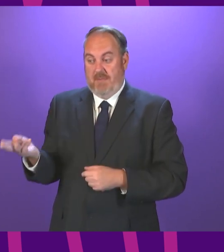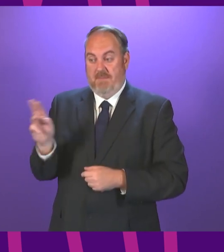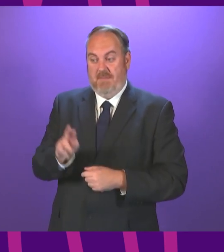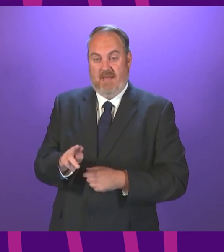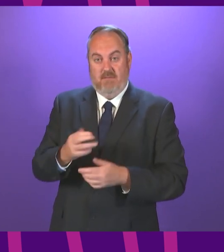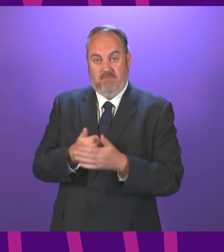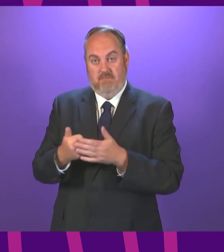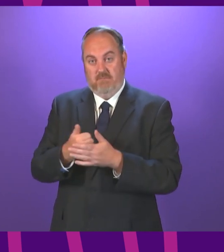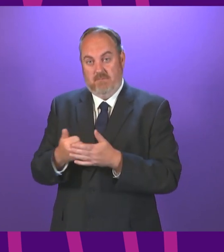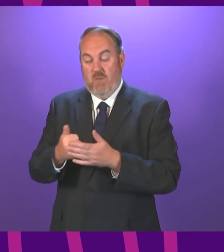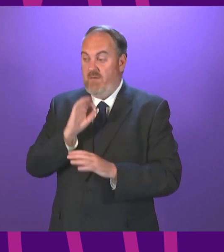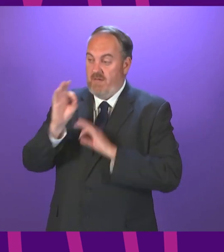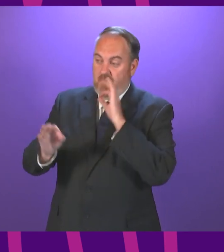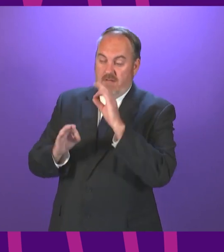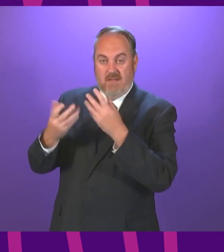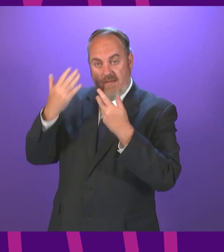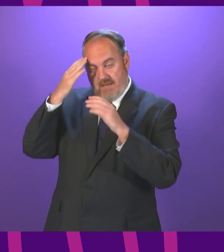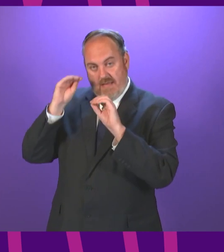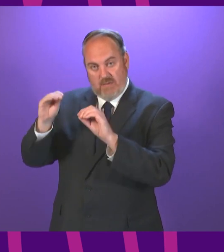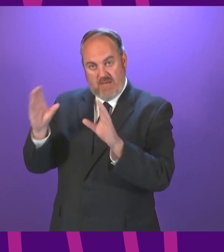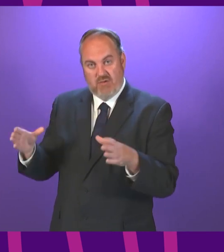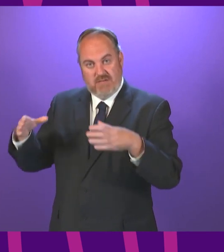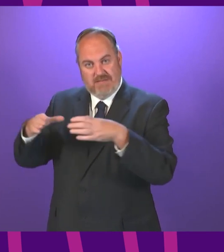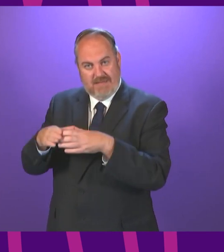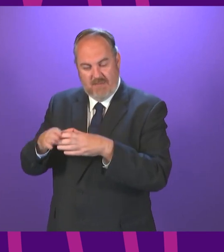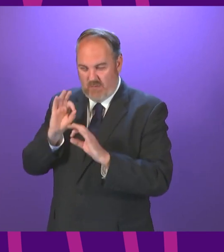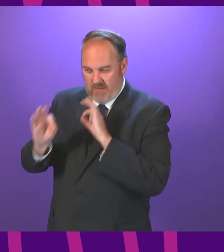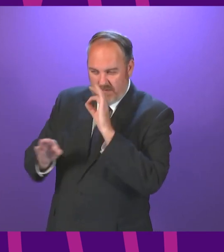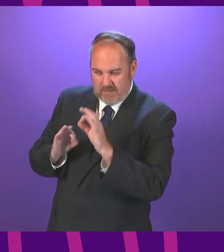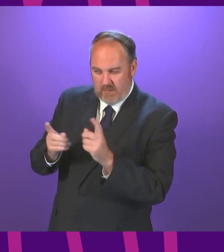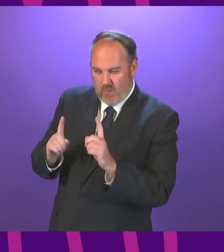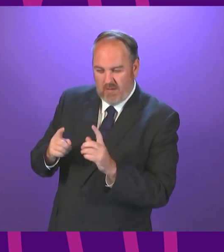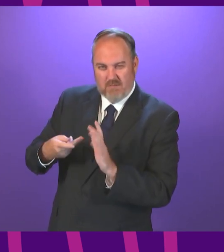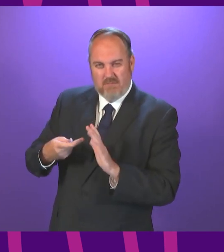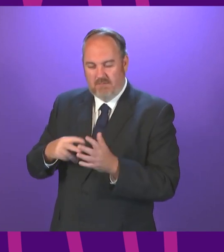advisory group for advice on whether, to what extent and with what mitigations we can remove